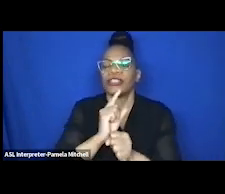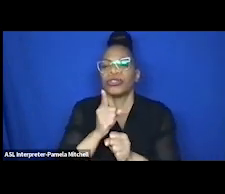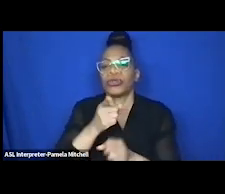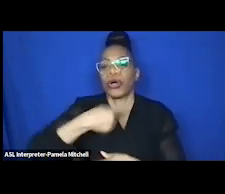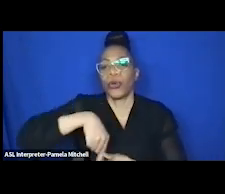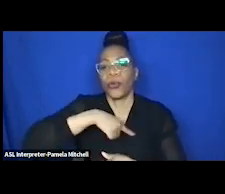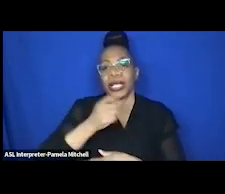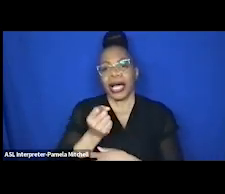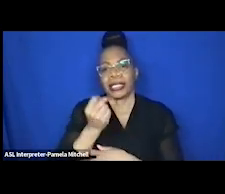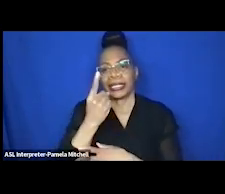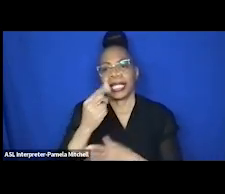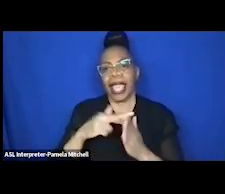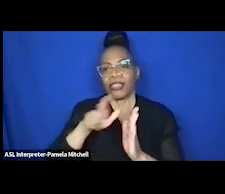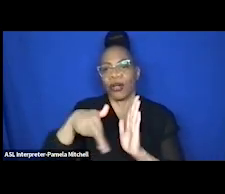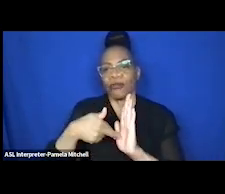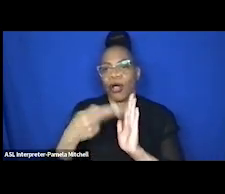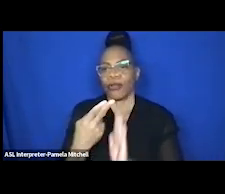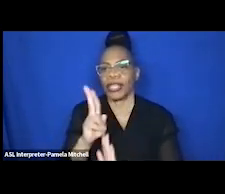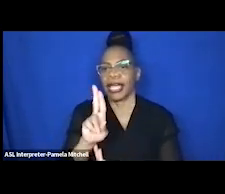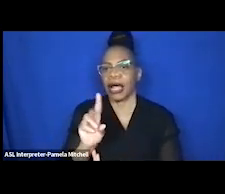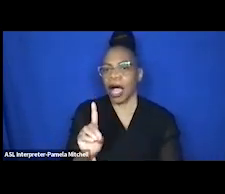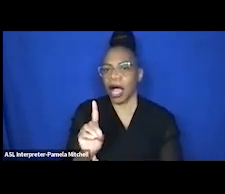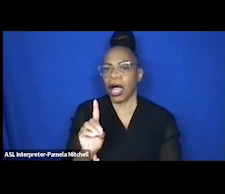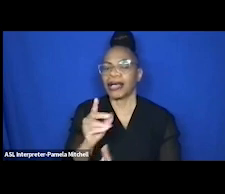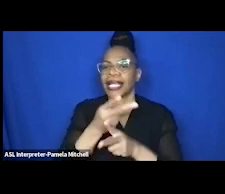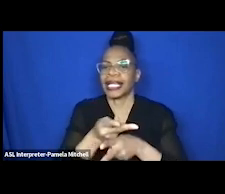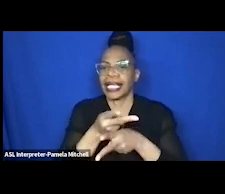you know, HUD continuums of care, and to make sure that we understand SOAR and how that fits within.